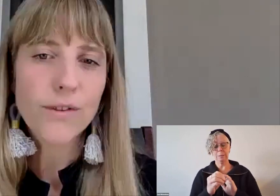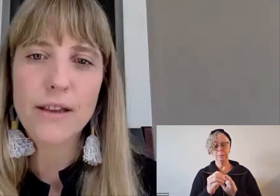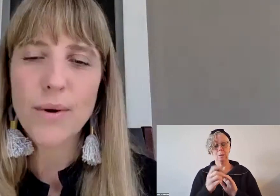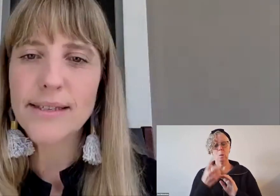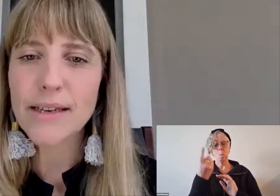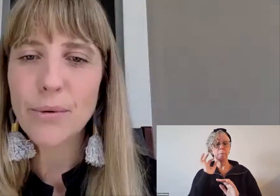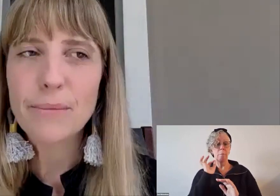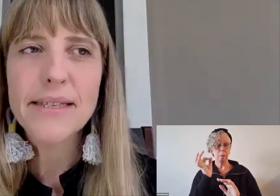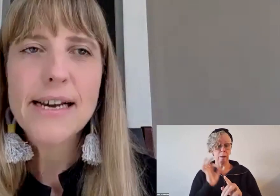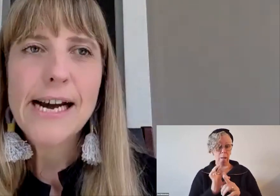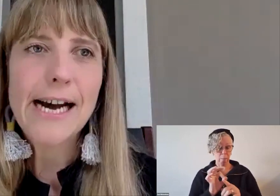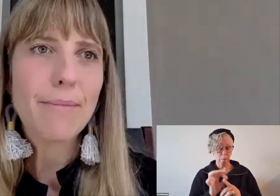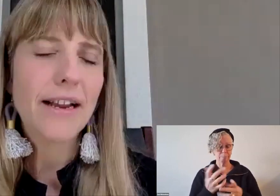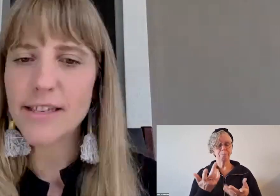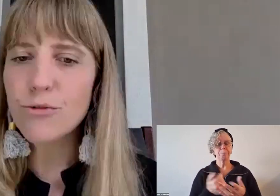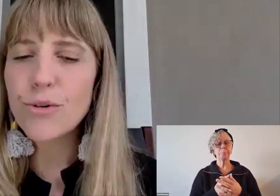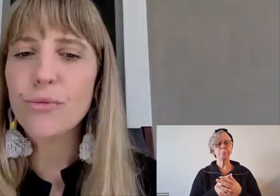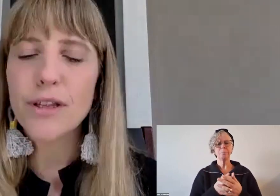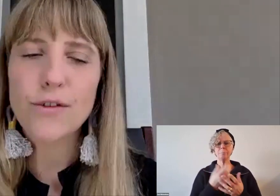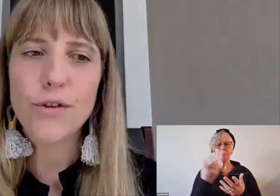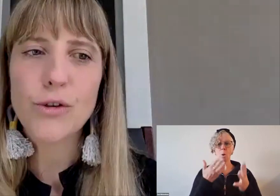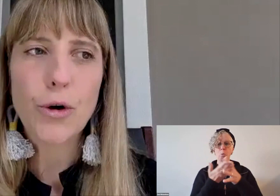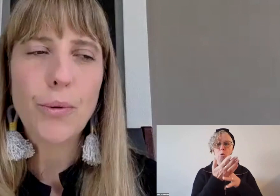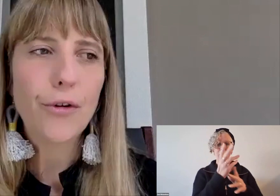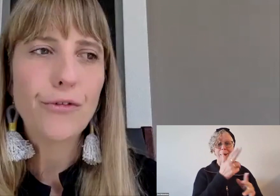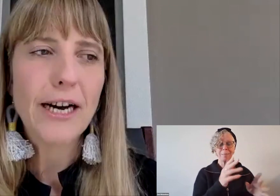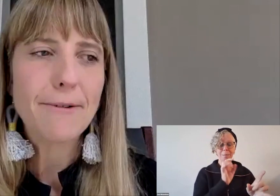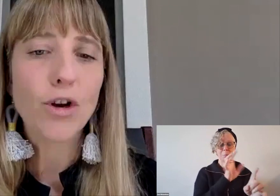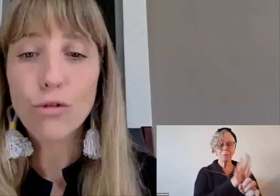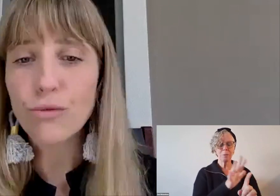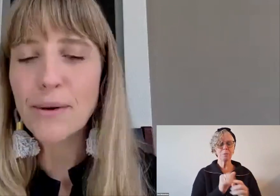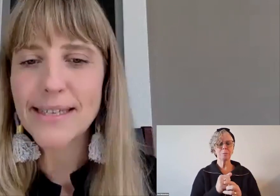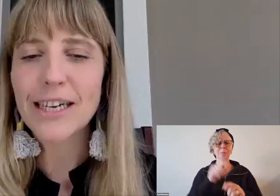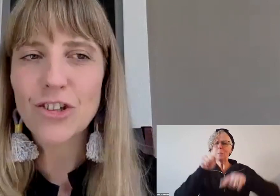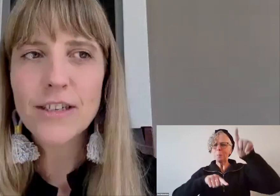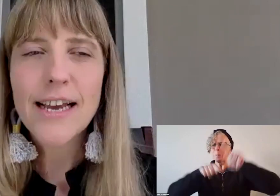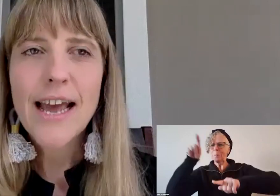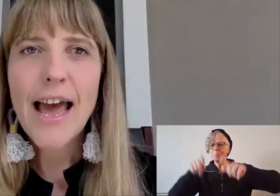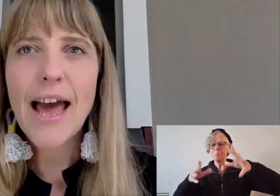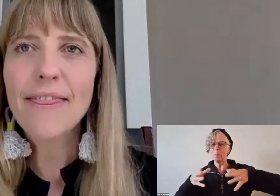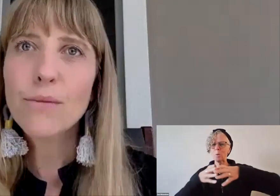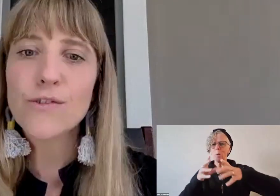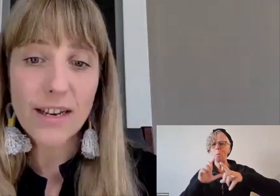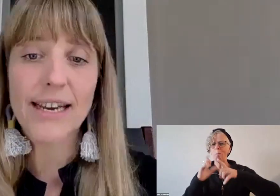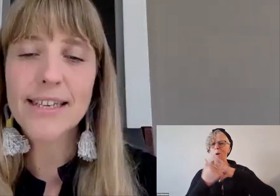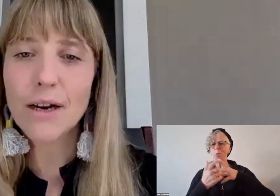themselves in the western suburbs and a really diverse group of cultural representation. And that was fantastic.